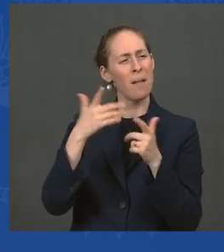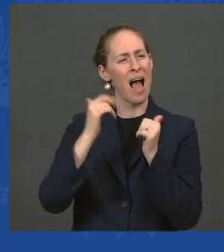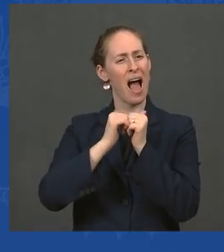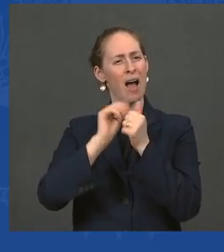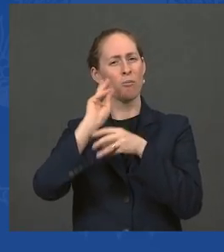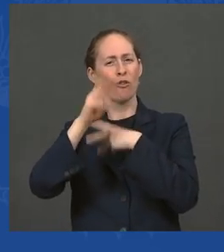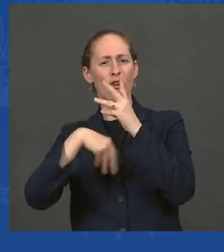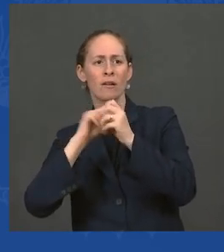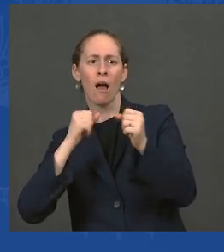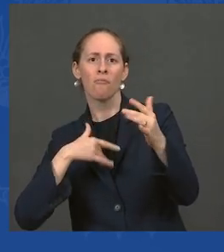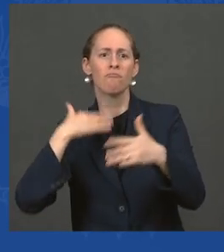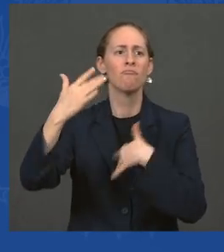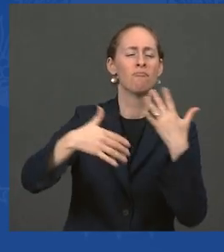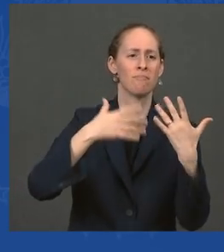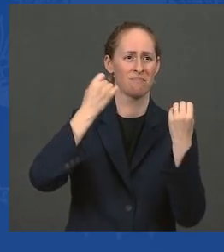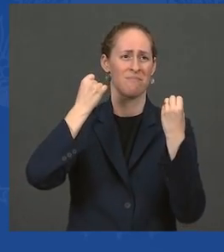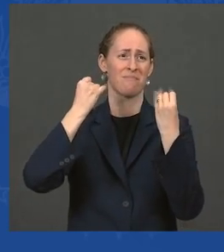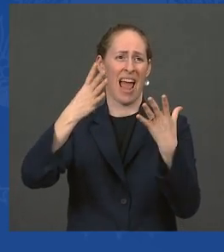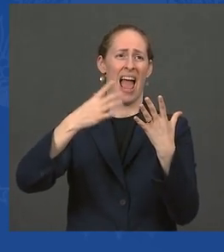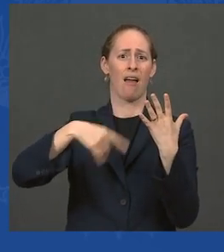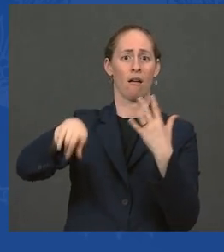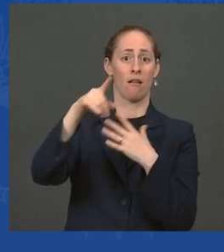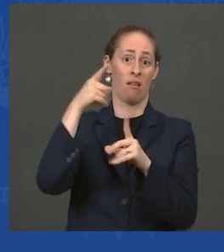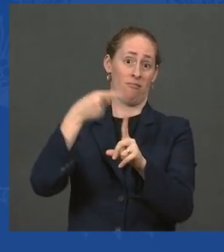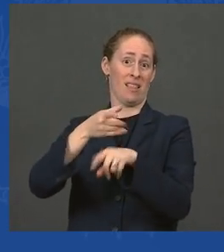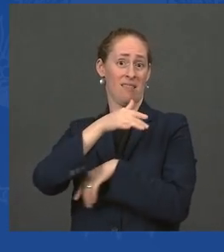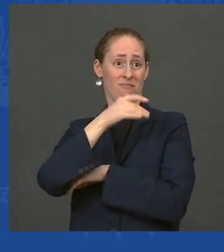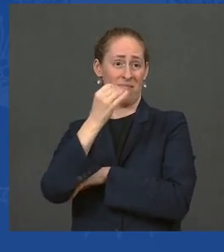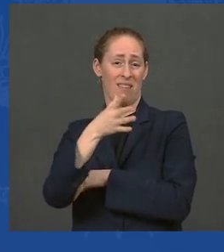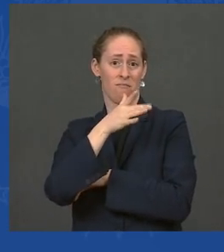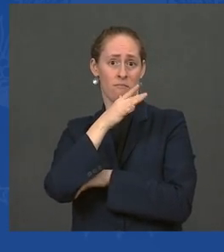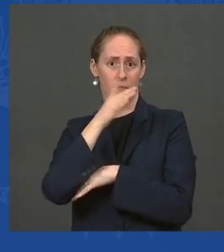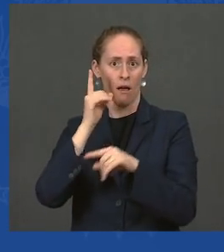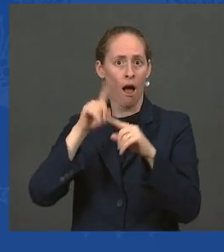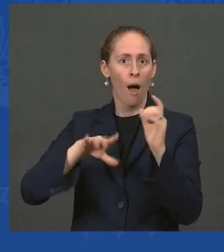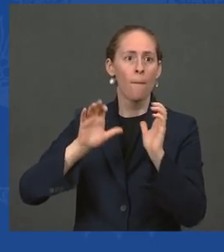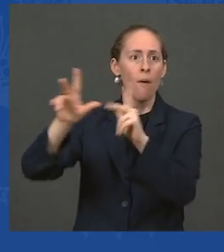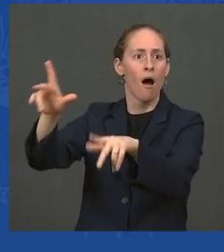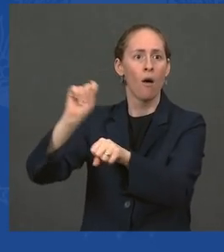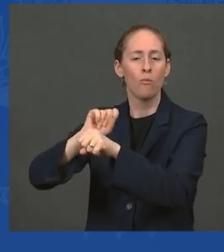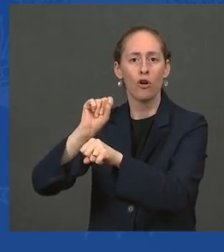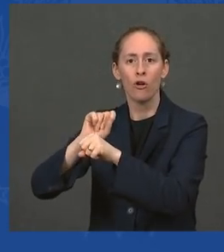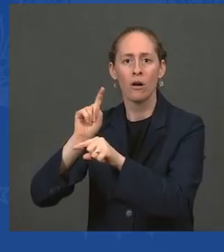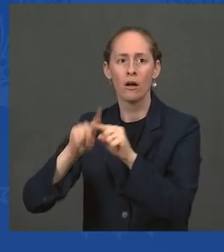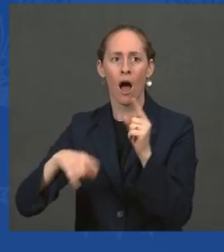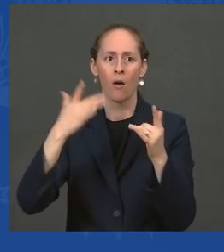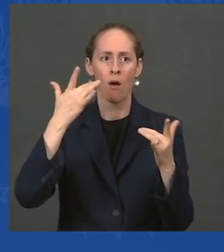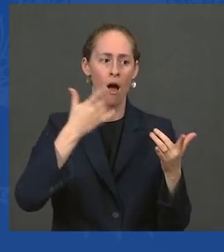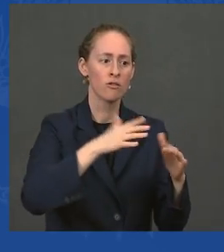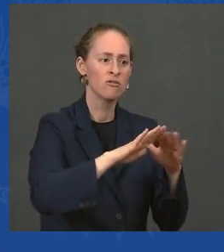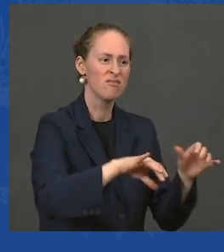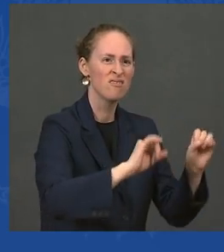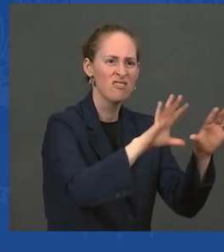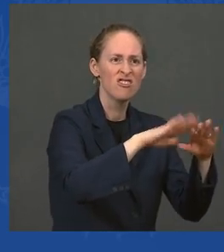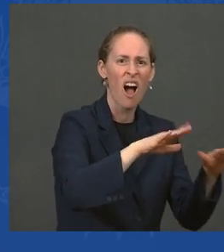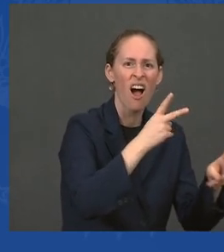especially moms, who can't join the workforce because they can't afford the cost of childcare or eldercare, or they have to stay home?